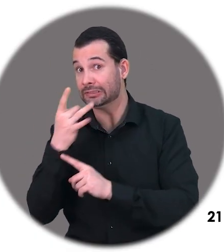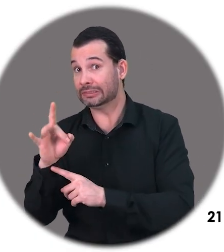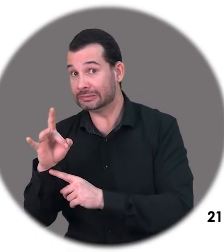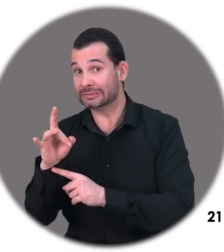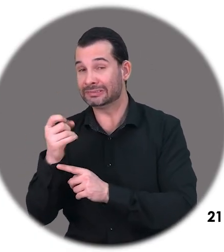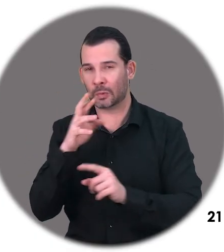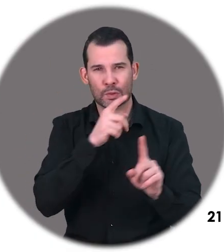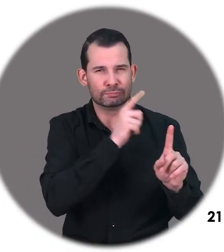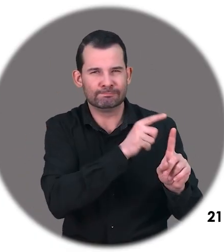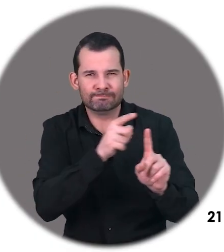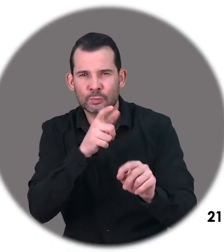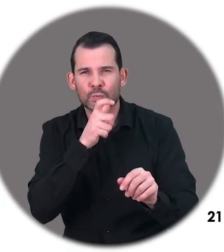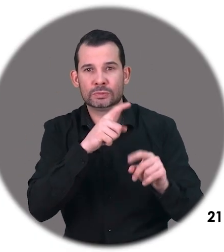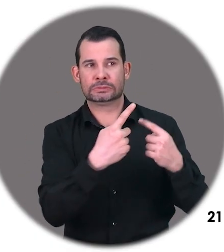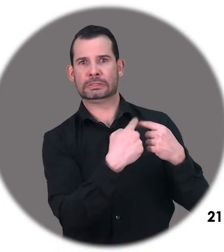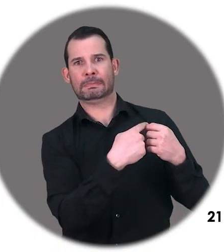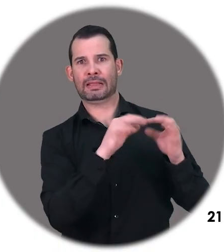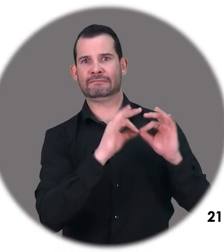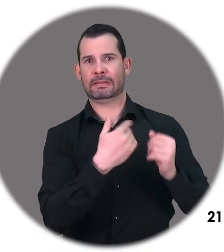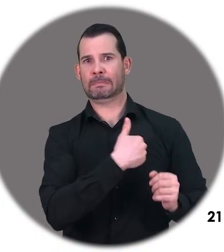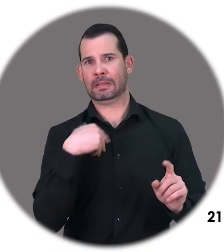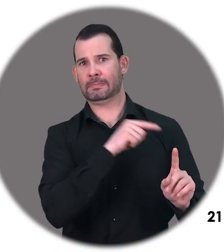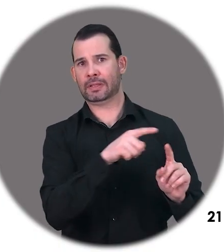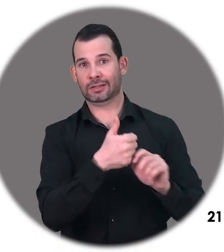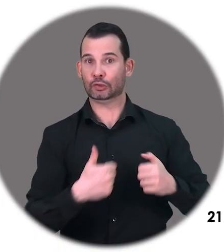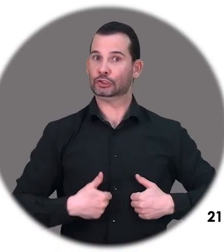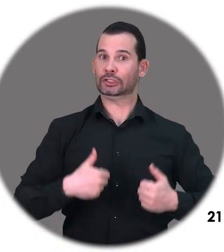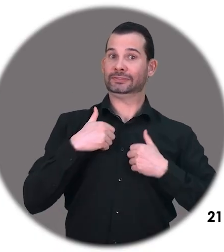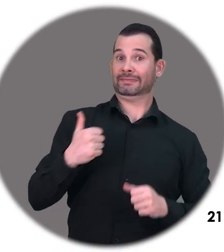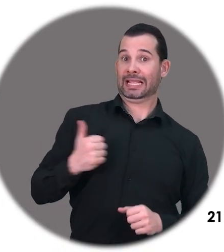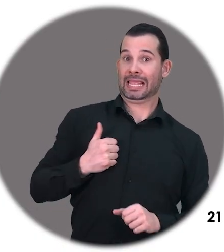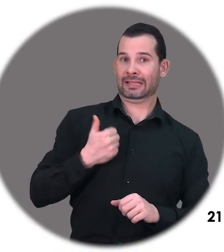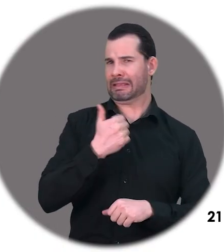your children under 18, or certain dependent family members